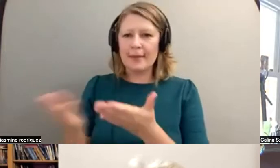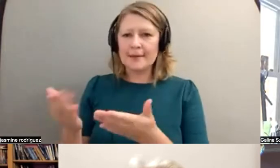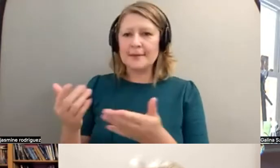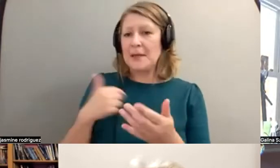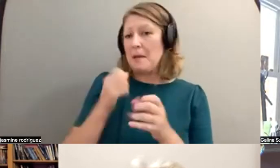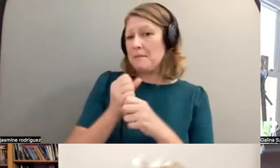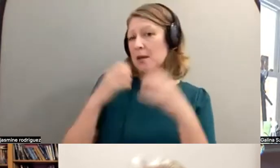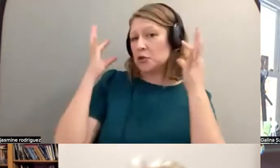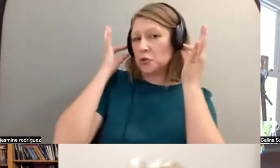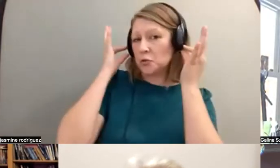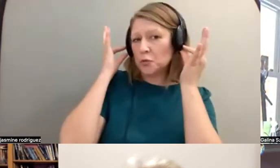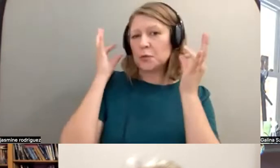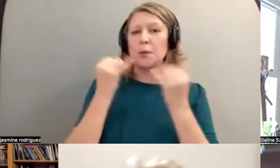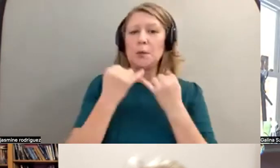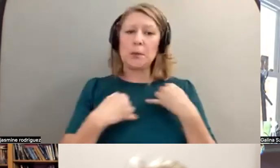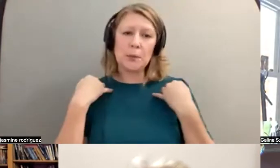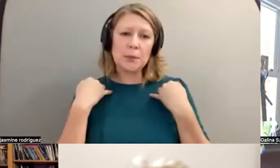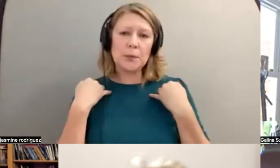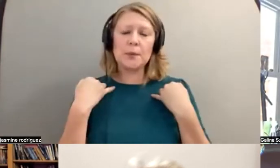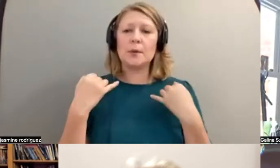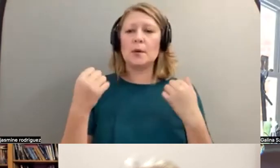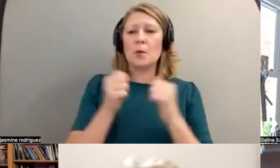um, from wire, you know, it's just--